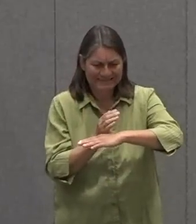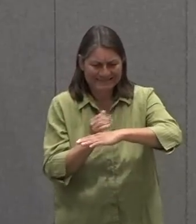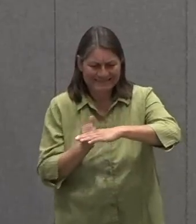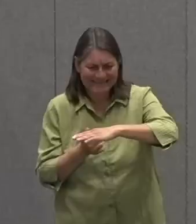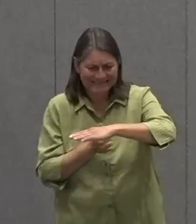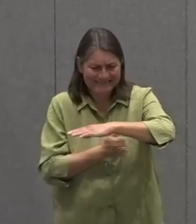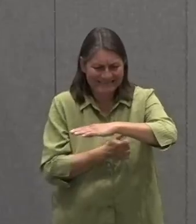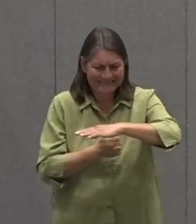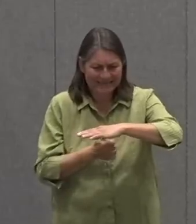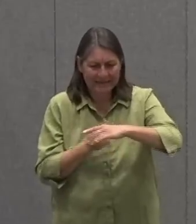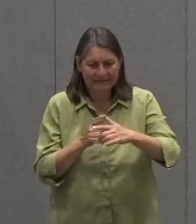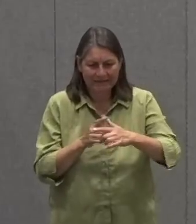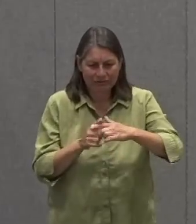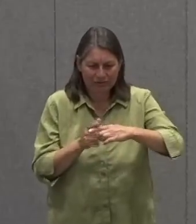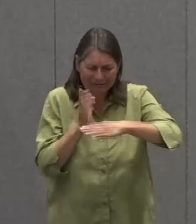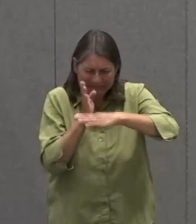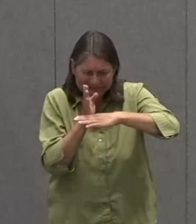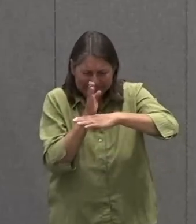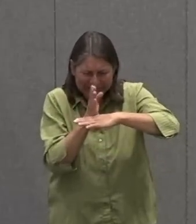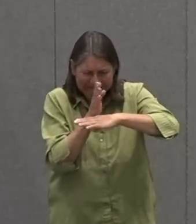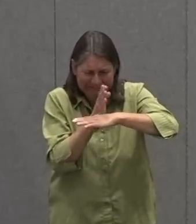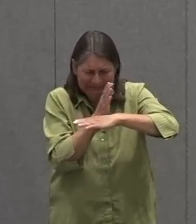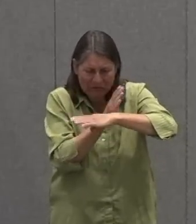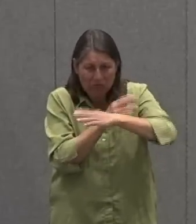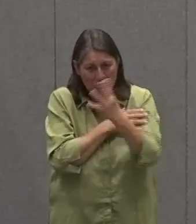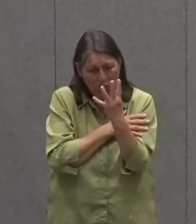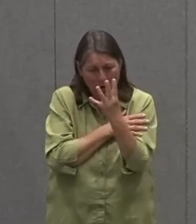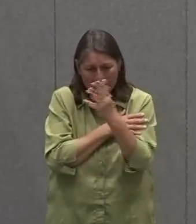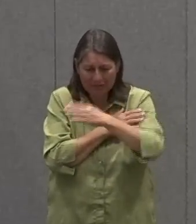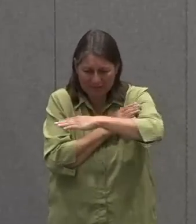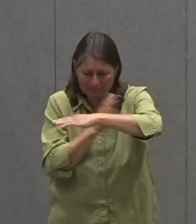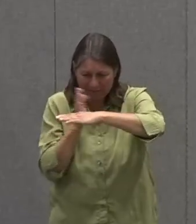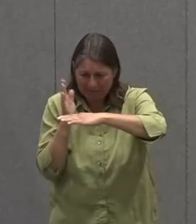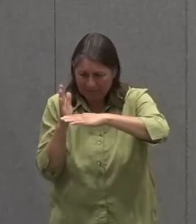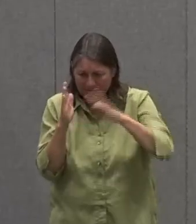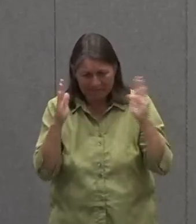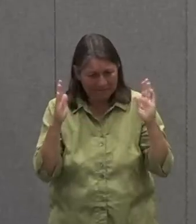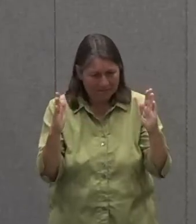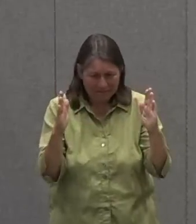that are gonna need to get me in between that number. Let's see if I can do it.